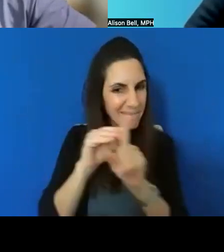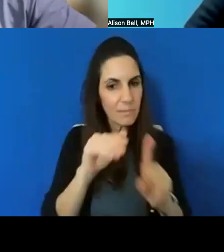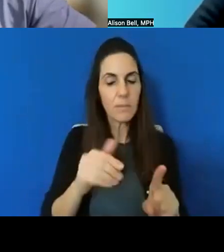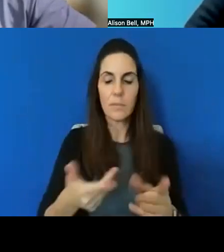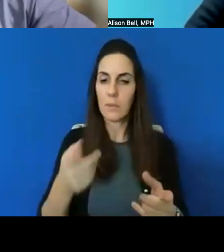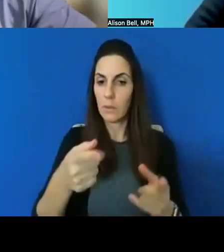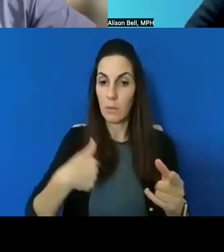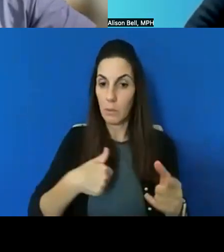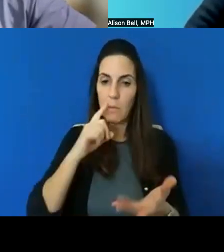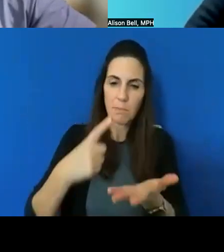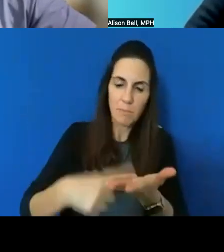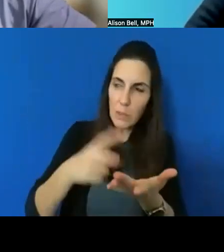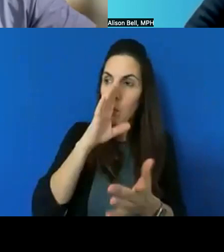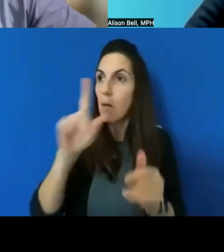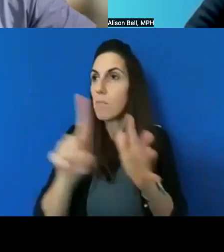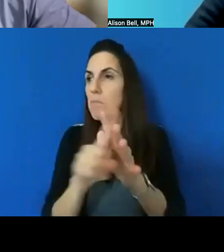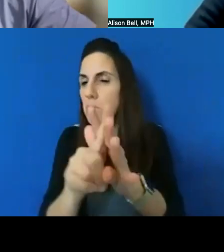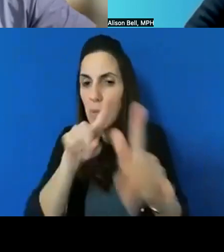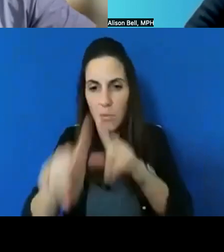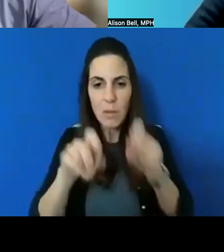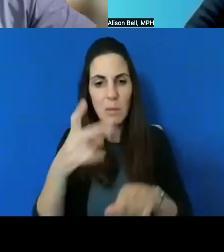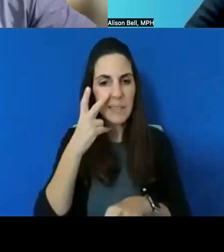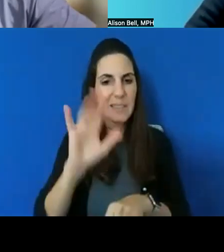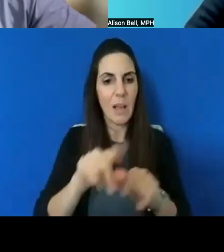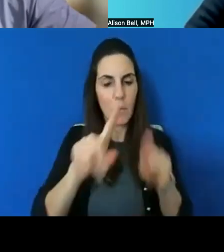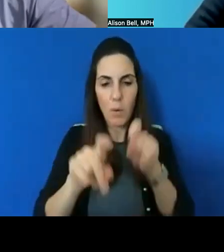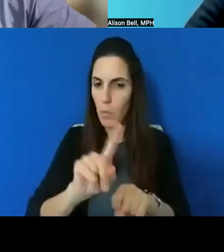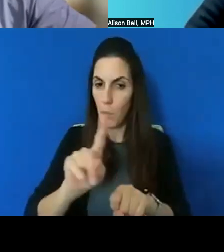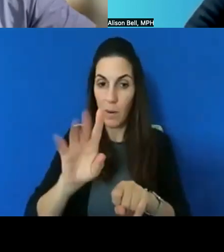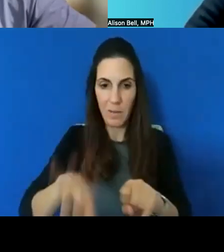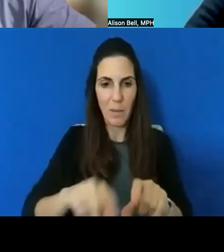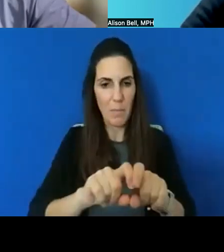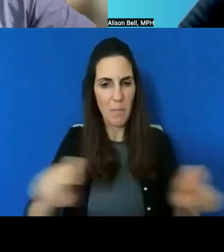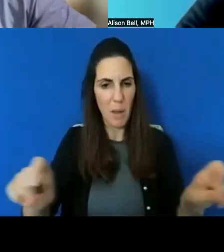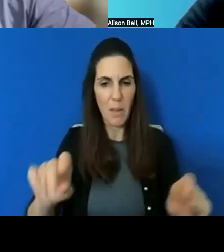may have questions along the way you should locate the questions and answer box there you can go